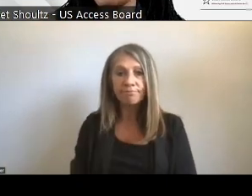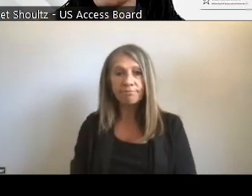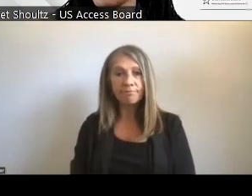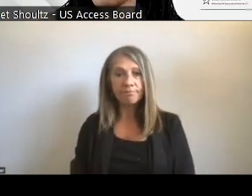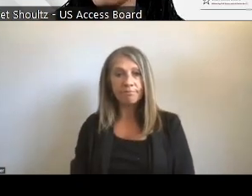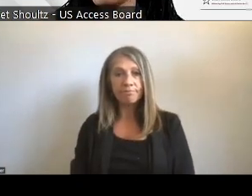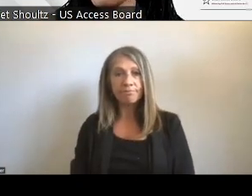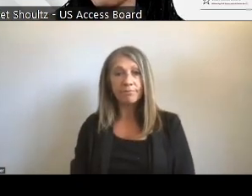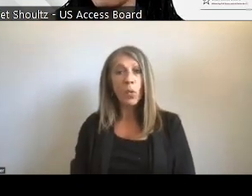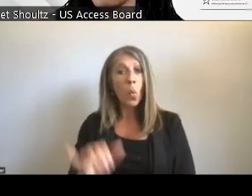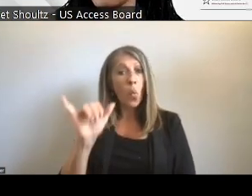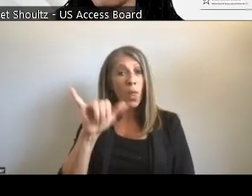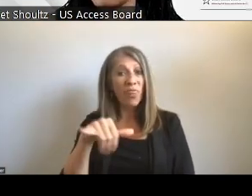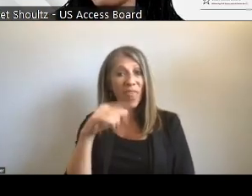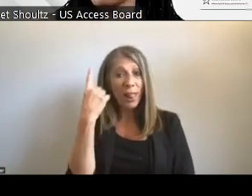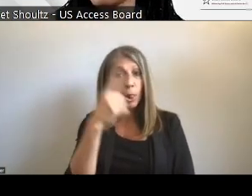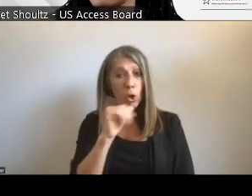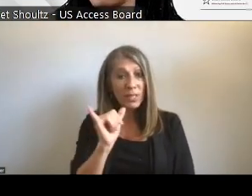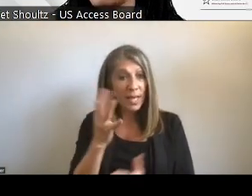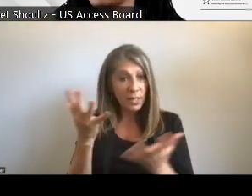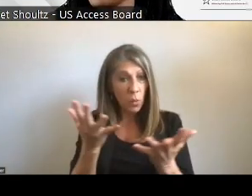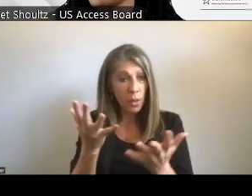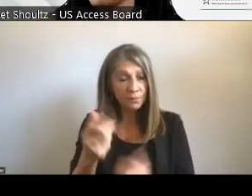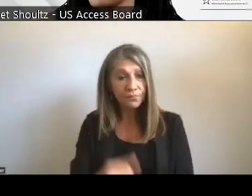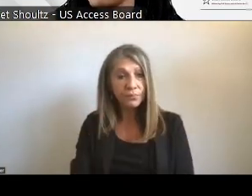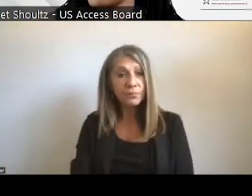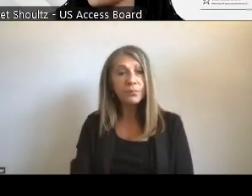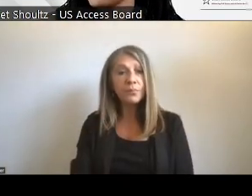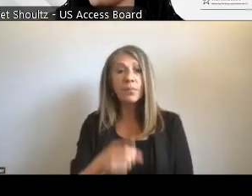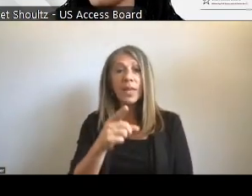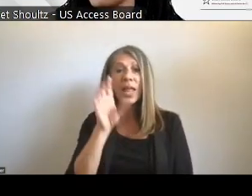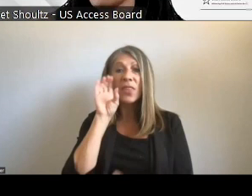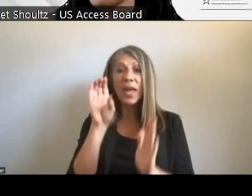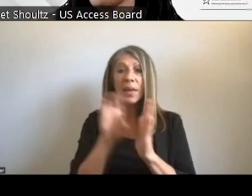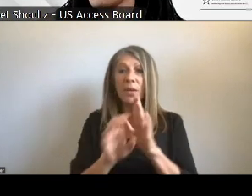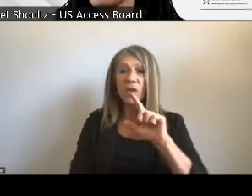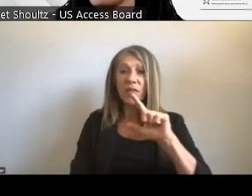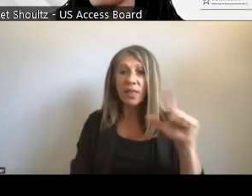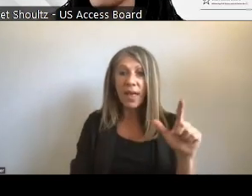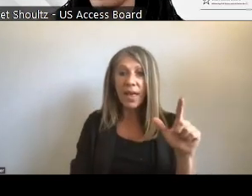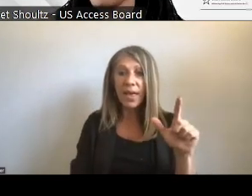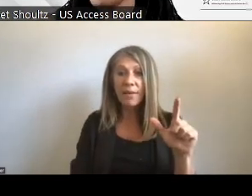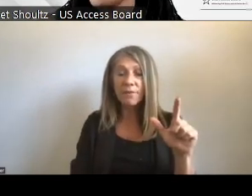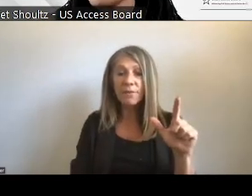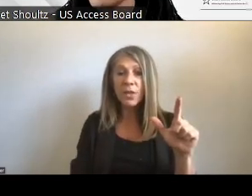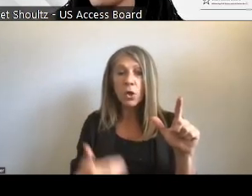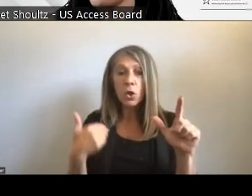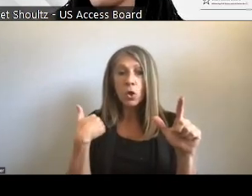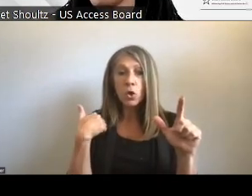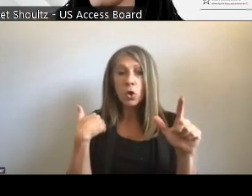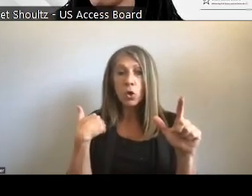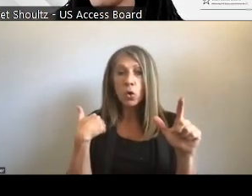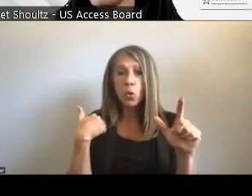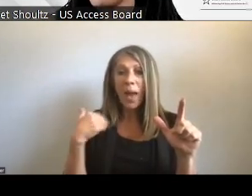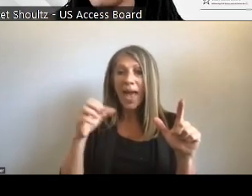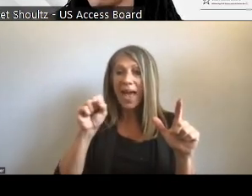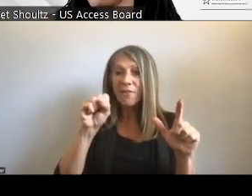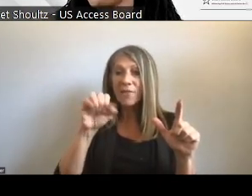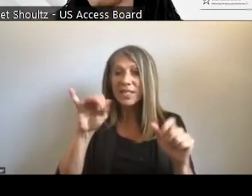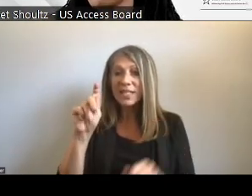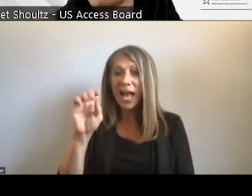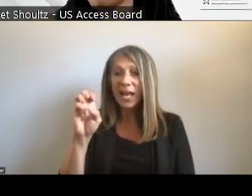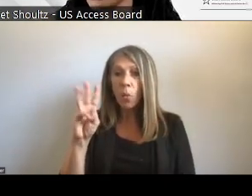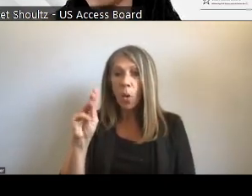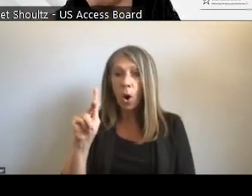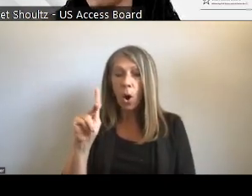What that looks like is, so the image on the left, you have sidewalk running parallel to a main